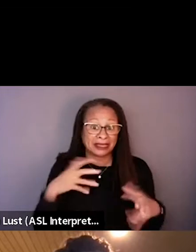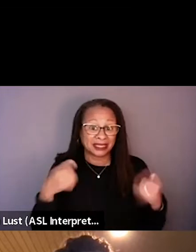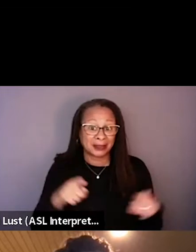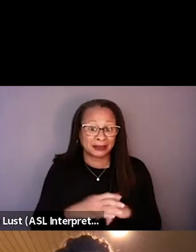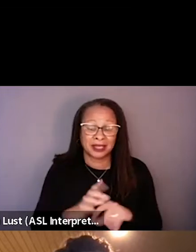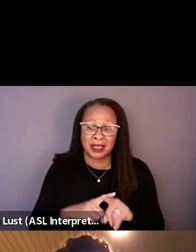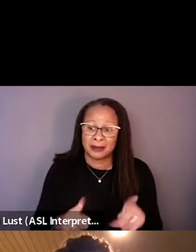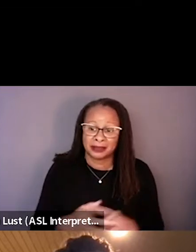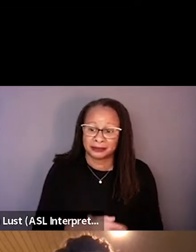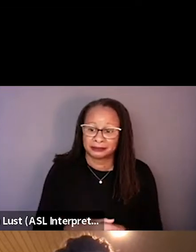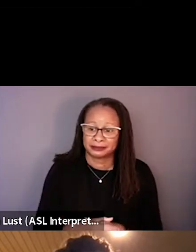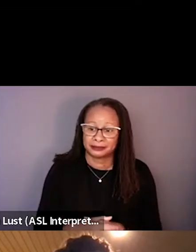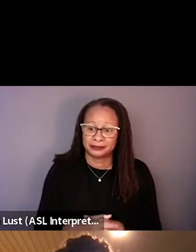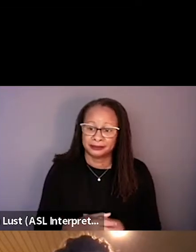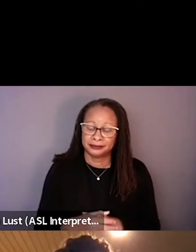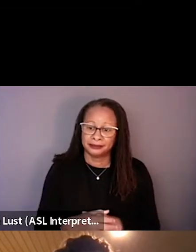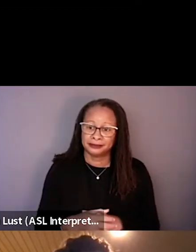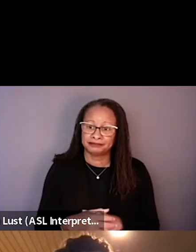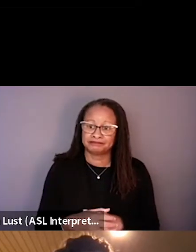But yeah, but there's a lot of moments